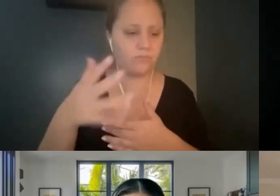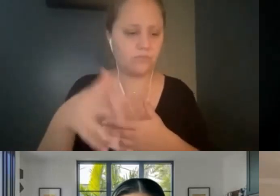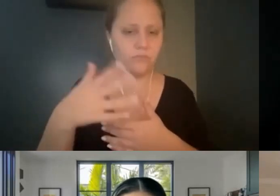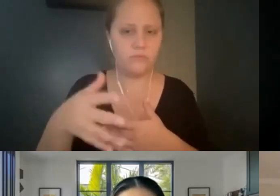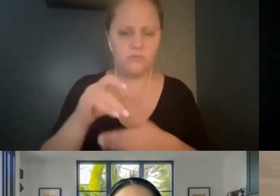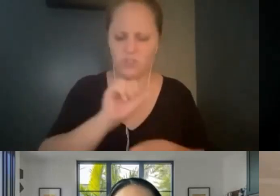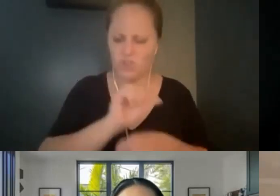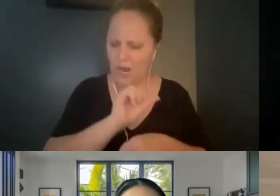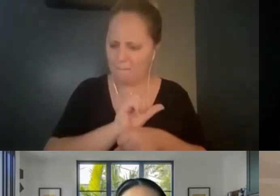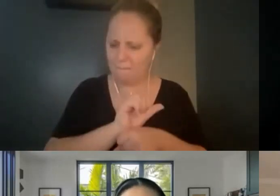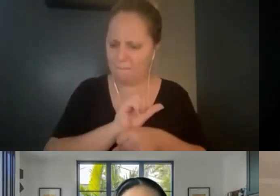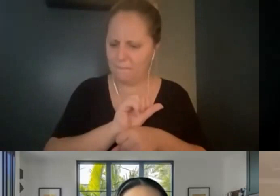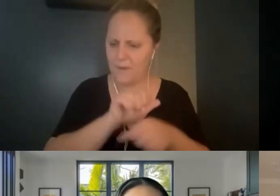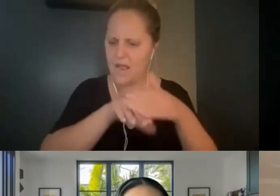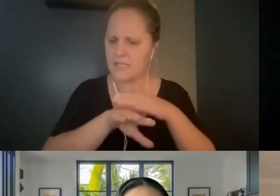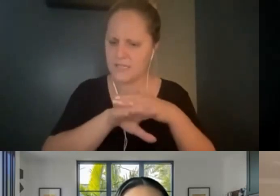Sorry I forgot, Job Access With Speech,